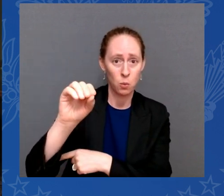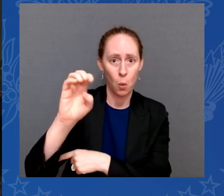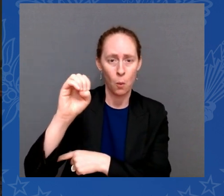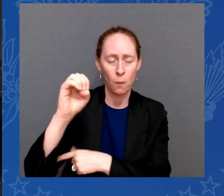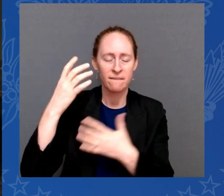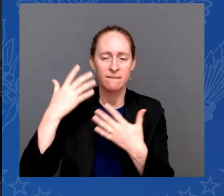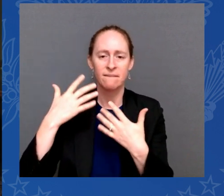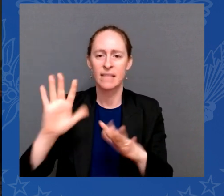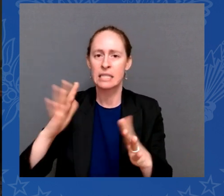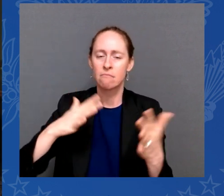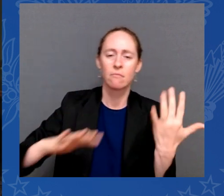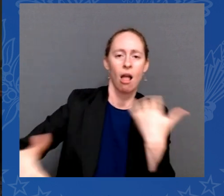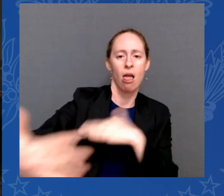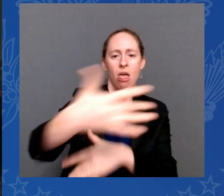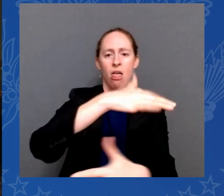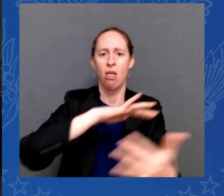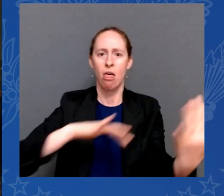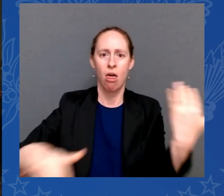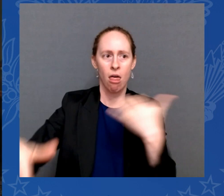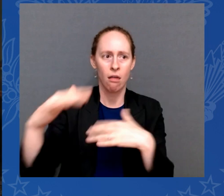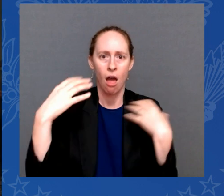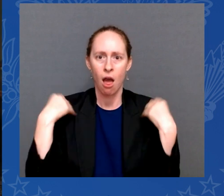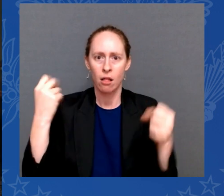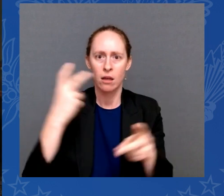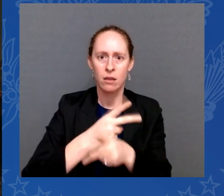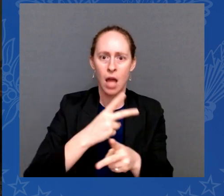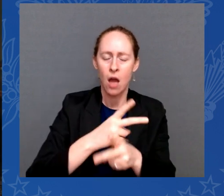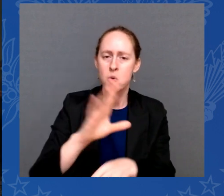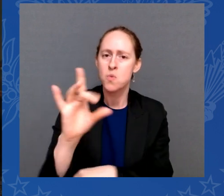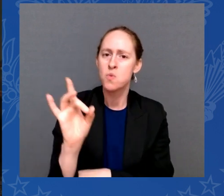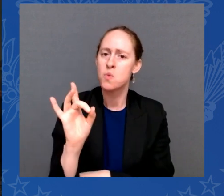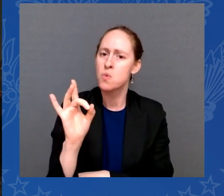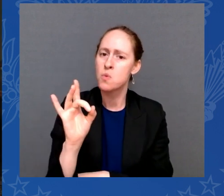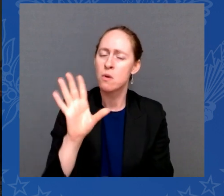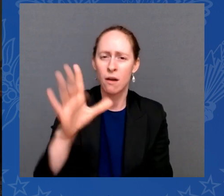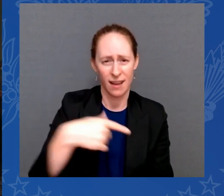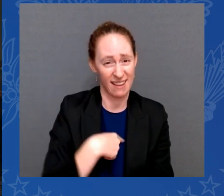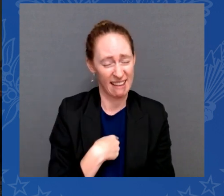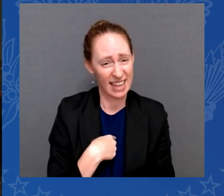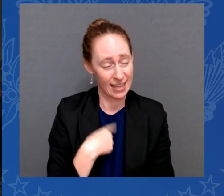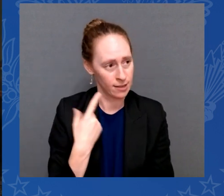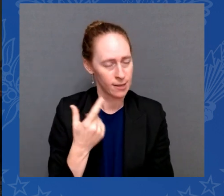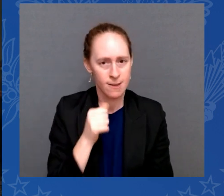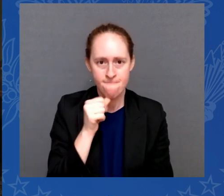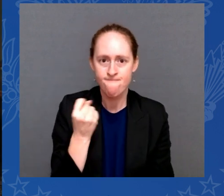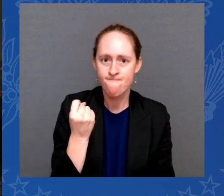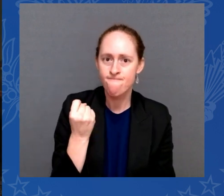it's hard for me to even under- -- understand how they think this. The healthcare crisis is women can't get -–